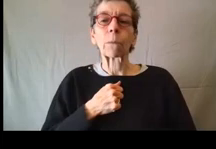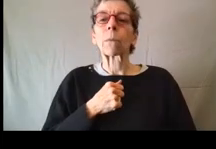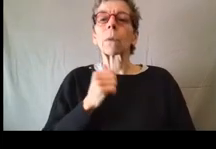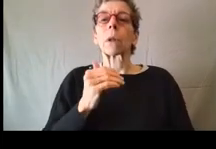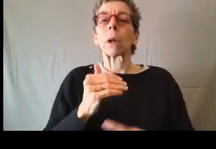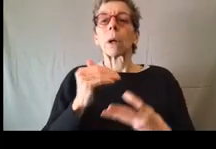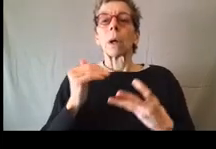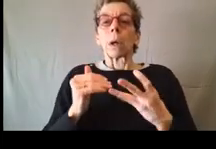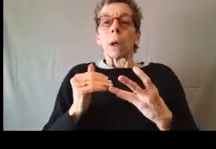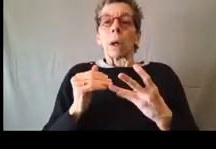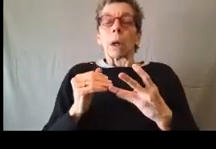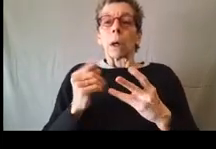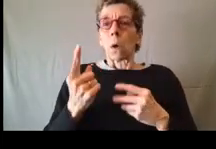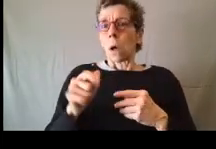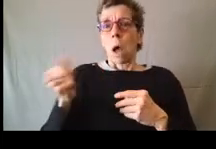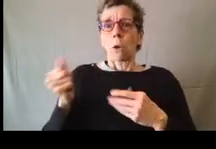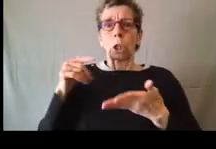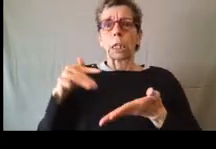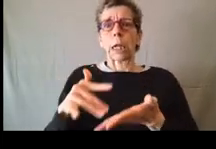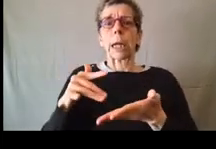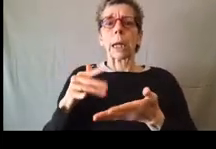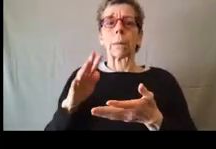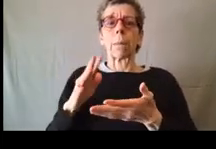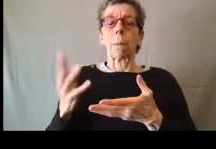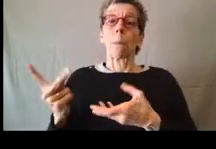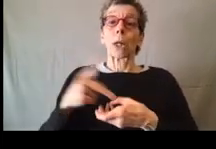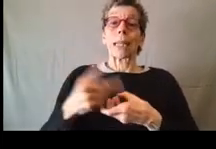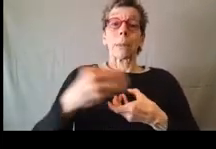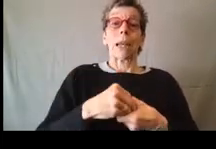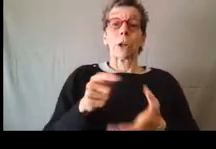meaningful social participation but noted strongly you to have your basic needs met